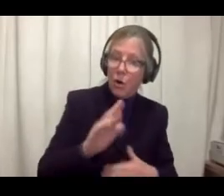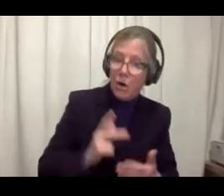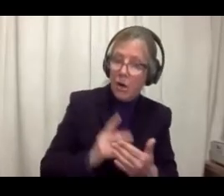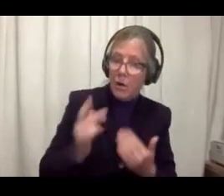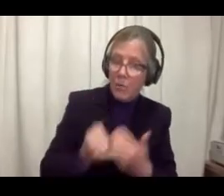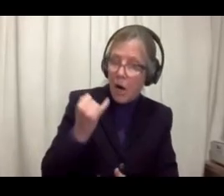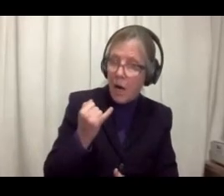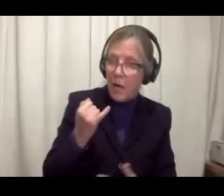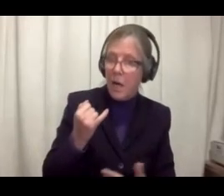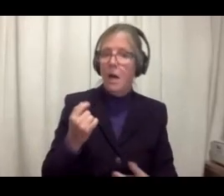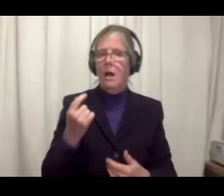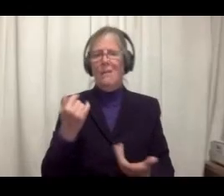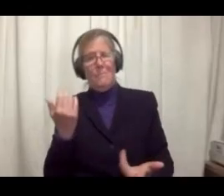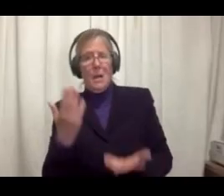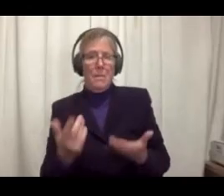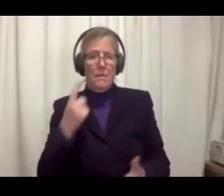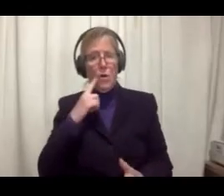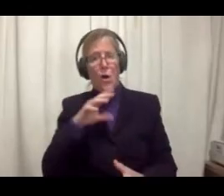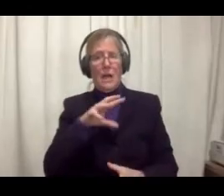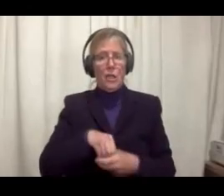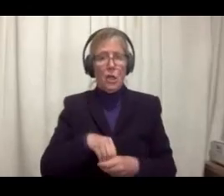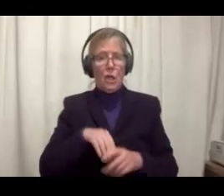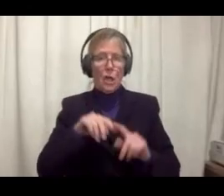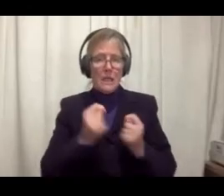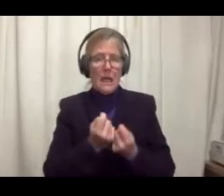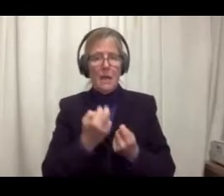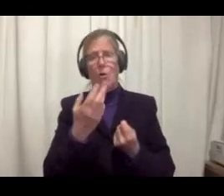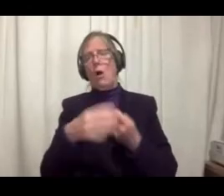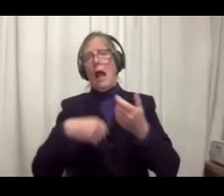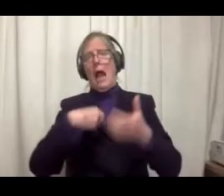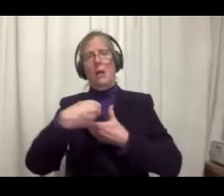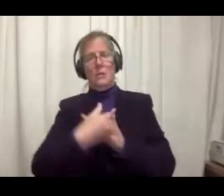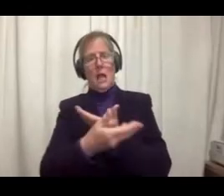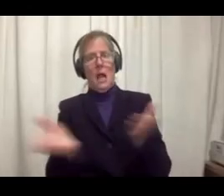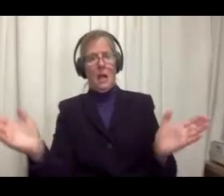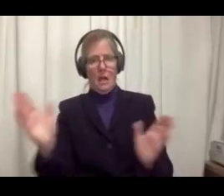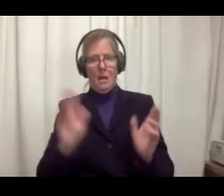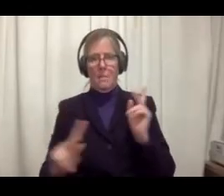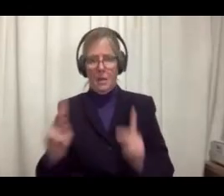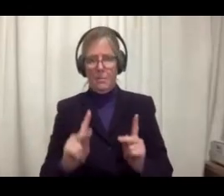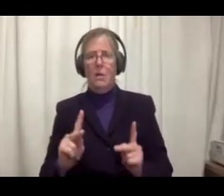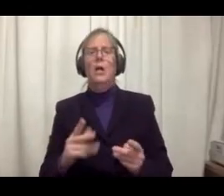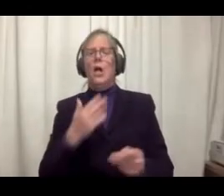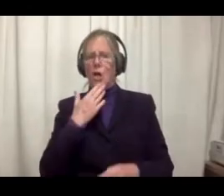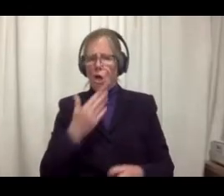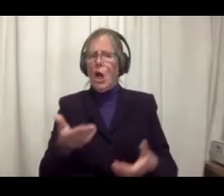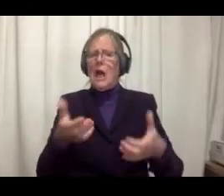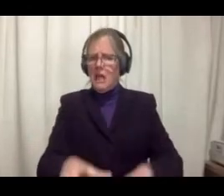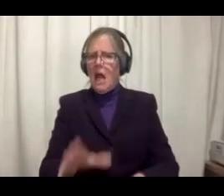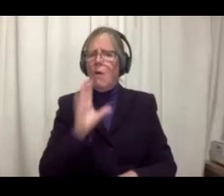The NCRTM is where you can extend that value and help your work reach a broader audience.